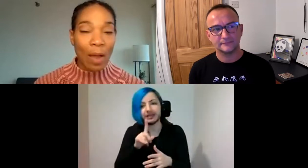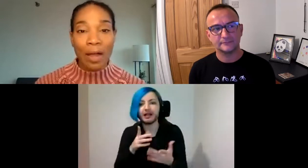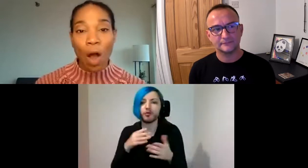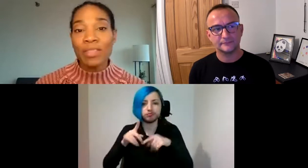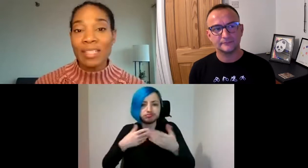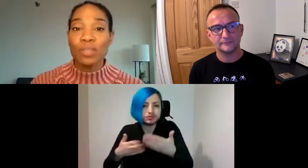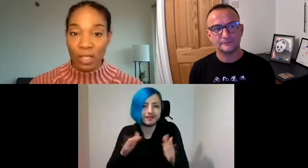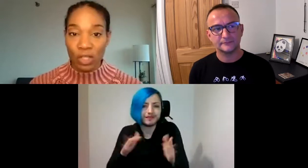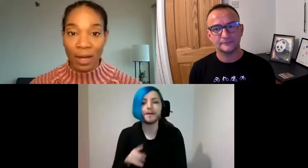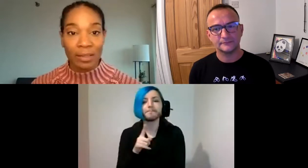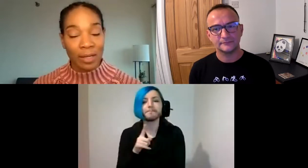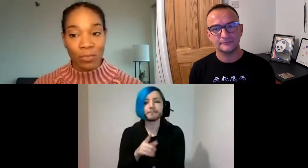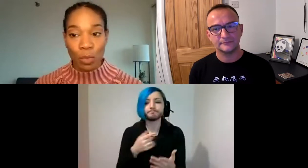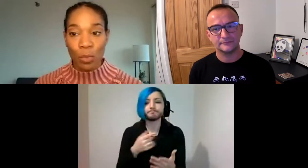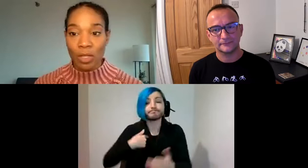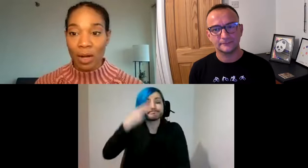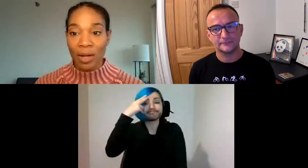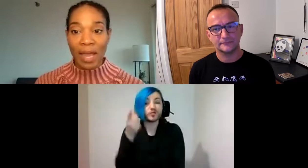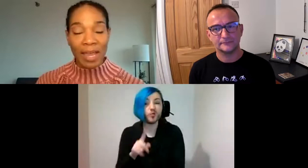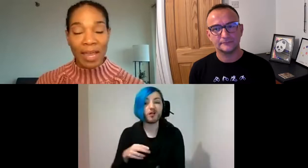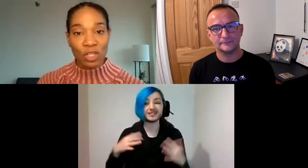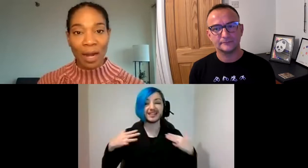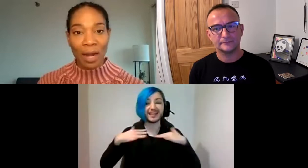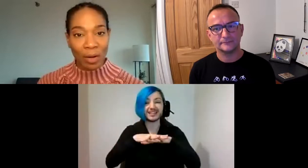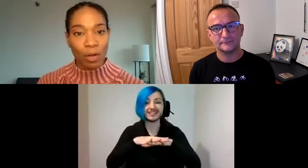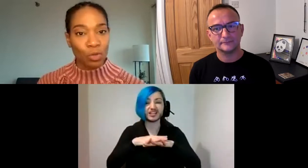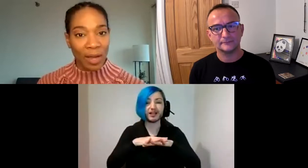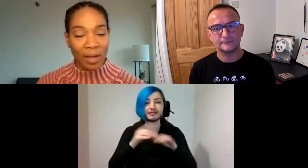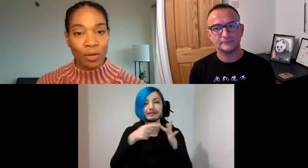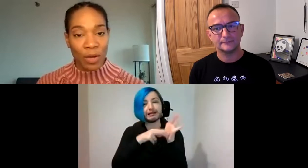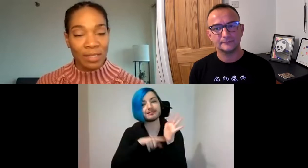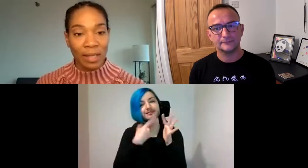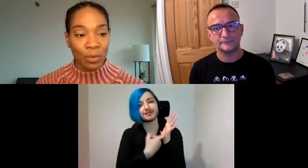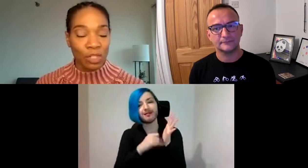what that looks like, being queer and being Muslim is